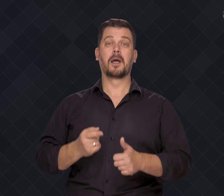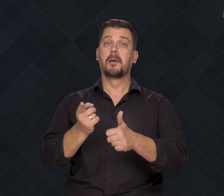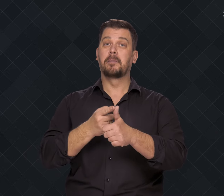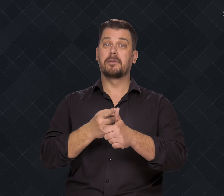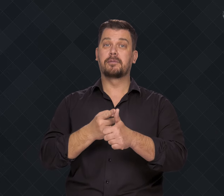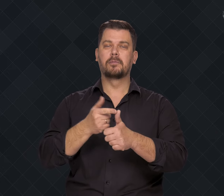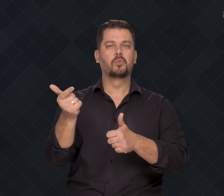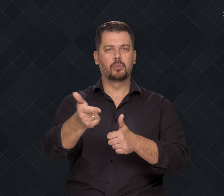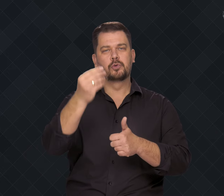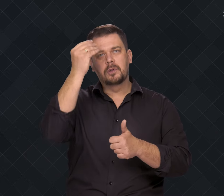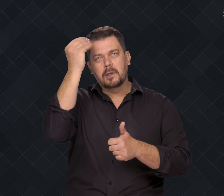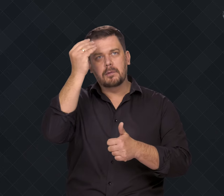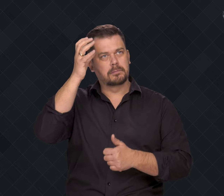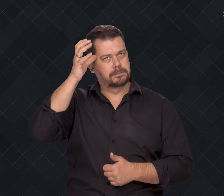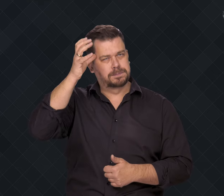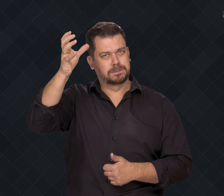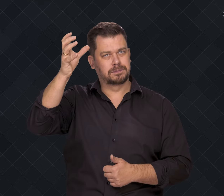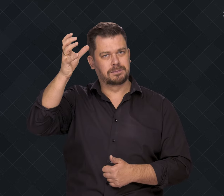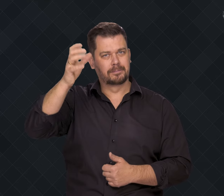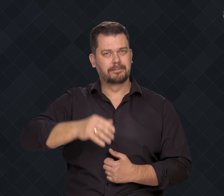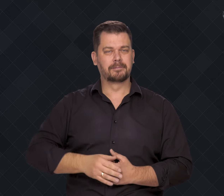Firstly: acquire knowledge.